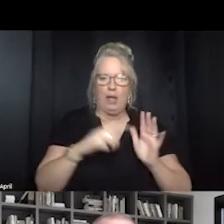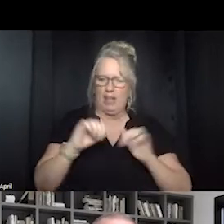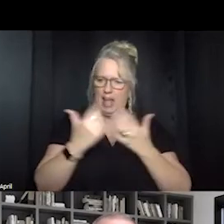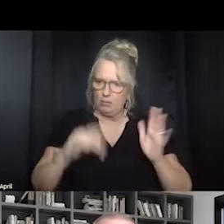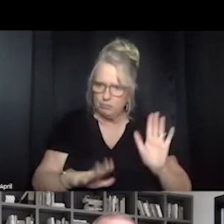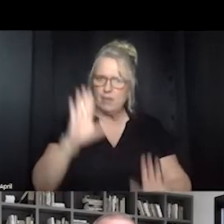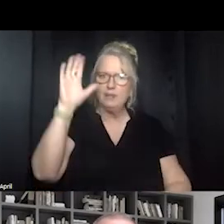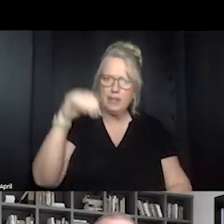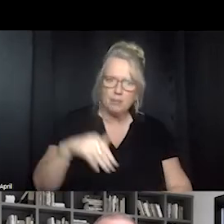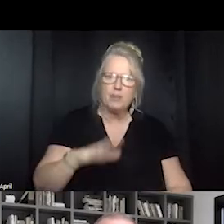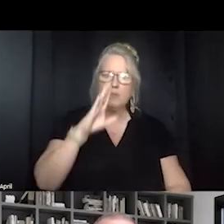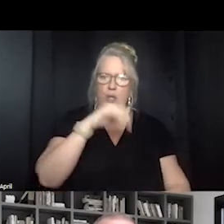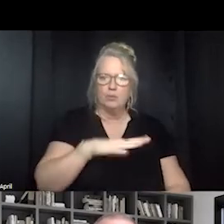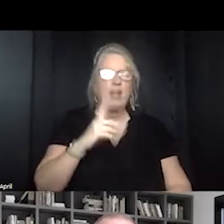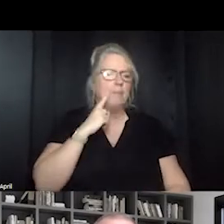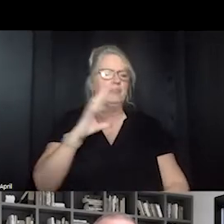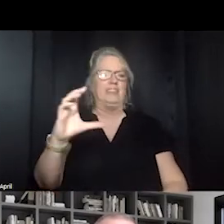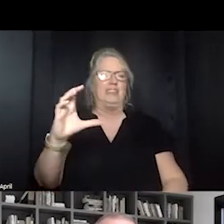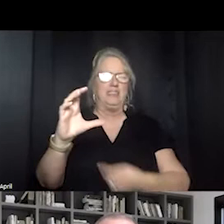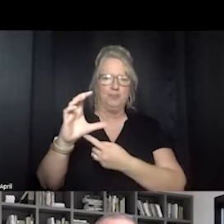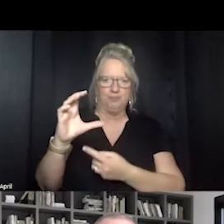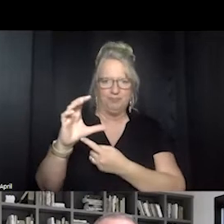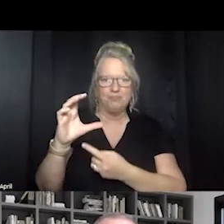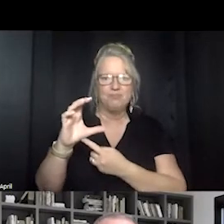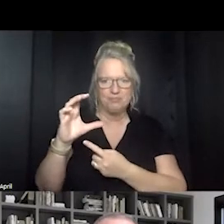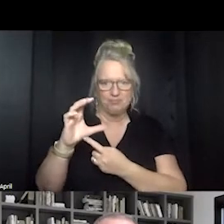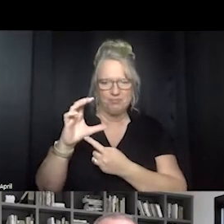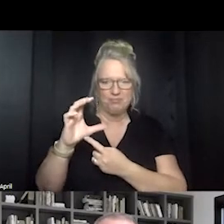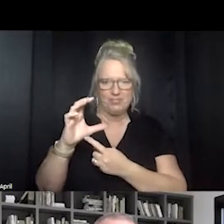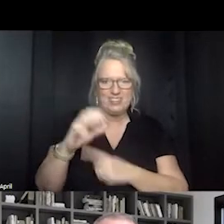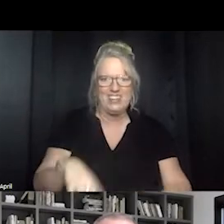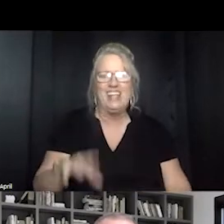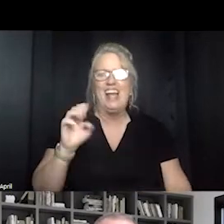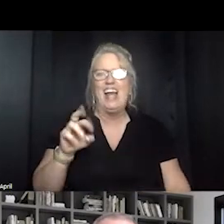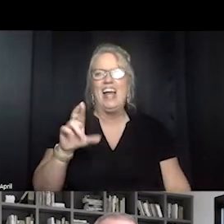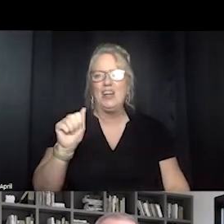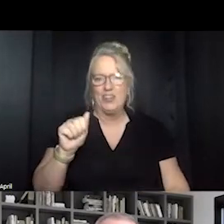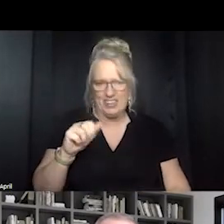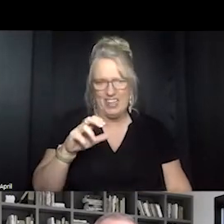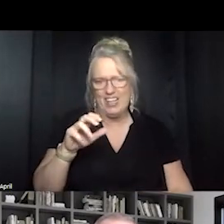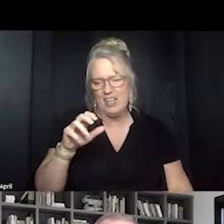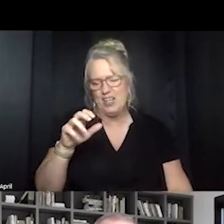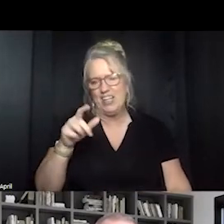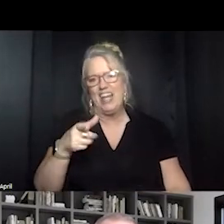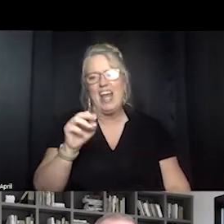LOOKING AT THE DATAMENT I WILL SAY C. C. >> ERICA. YOU KNOW, THIS IS A LITTLE FLUID.